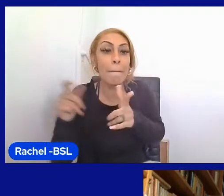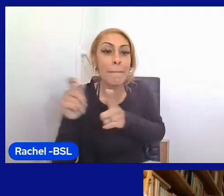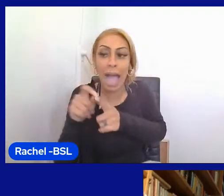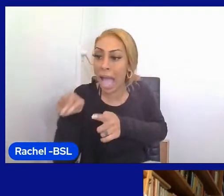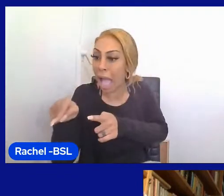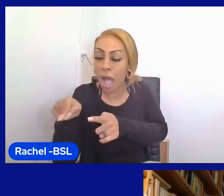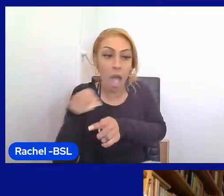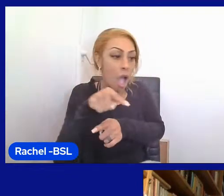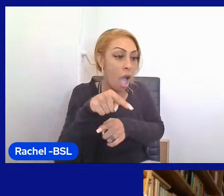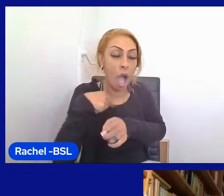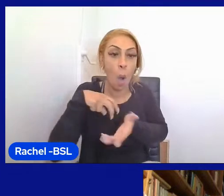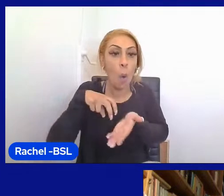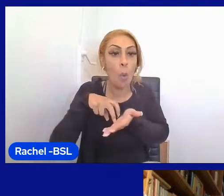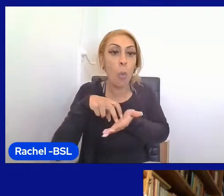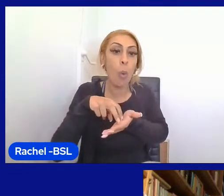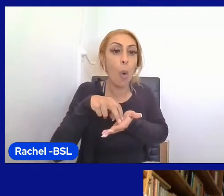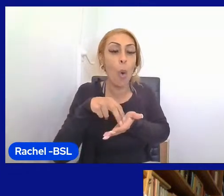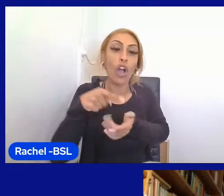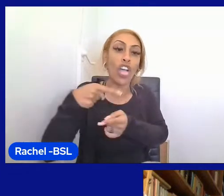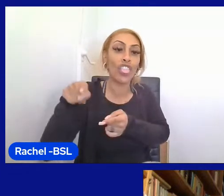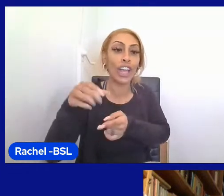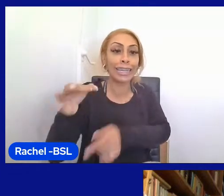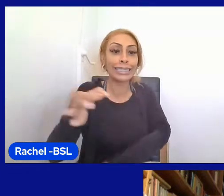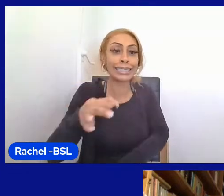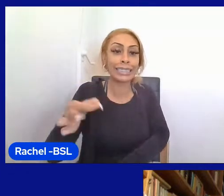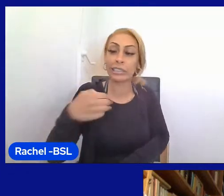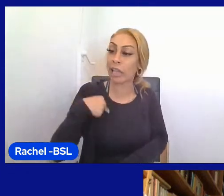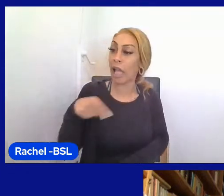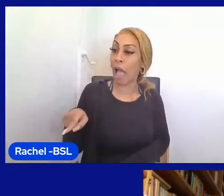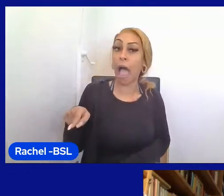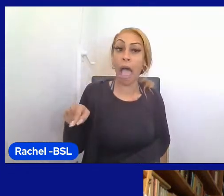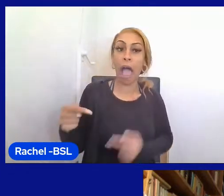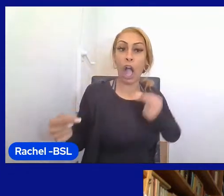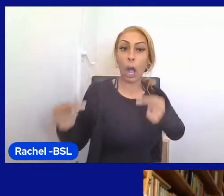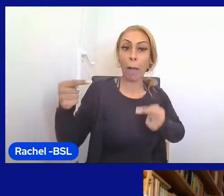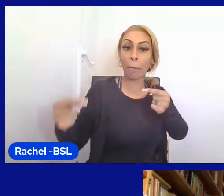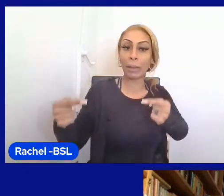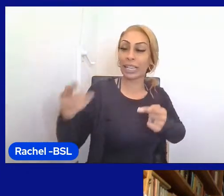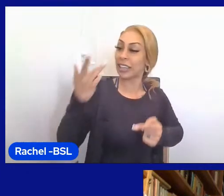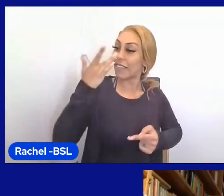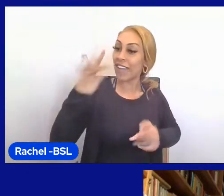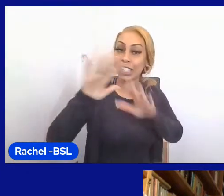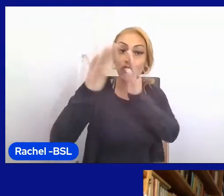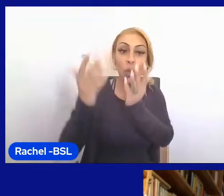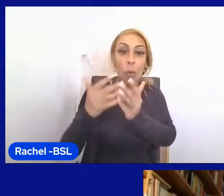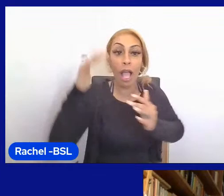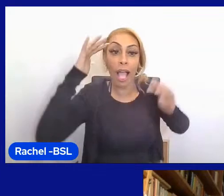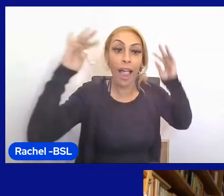Over the course of my week, but if I also discovered that there is a new game being